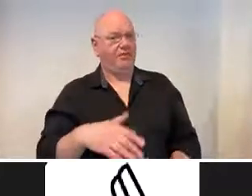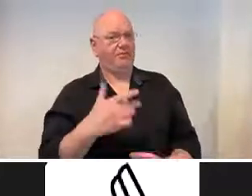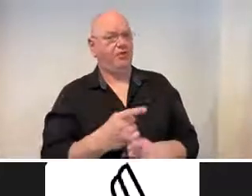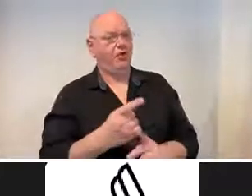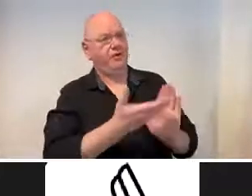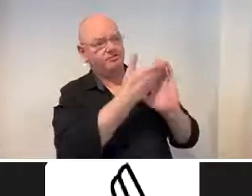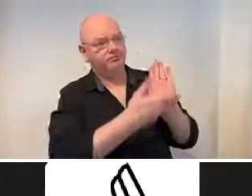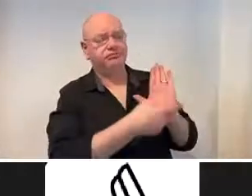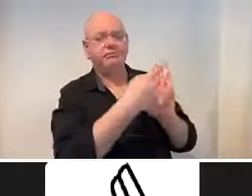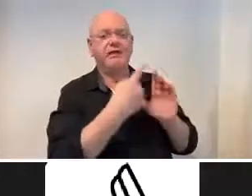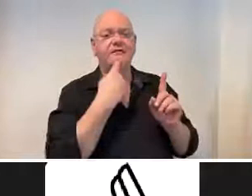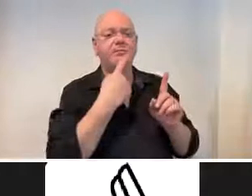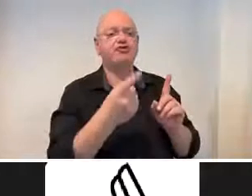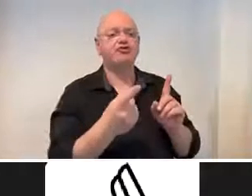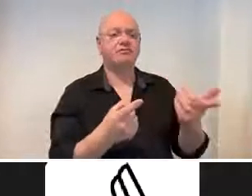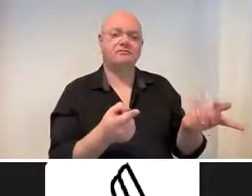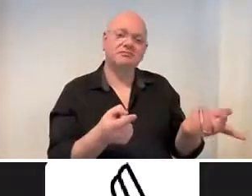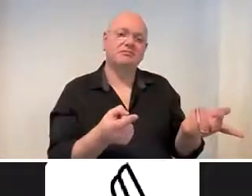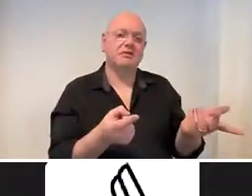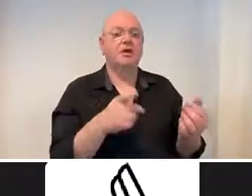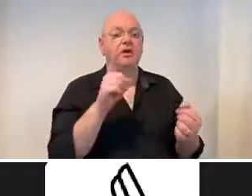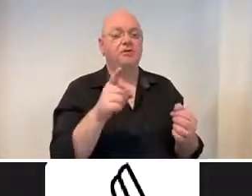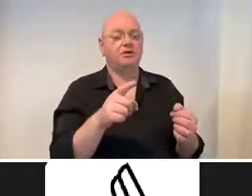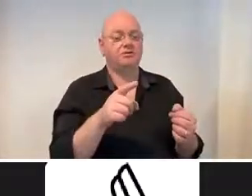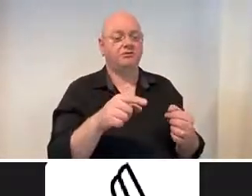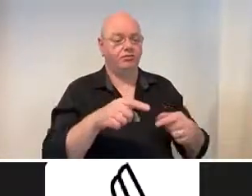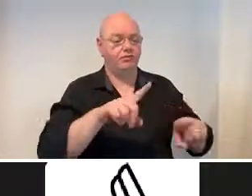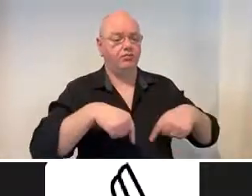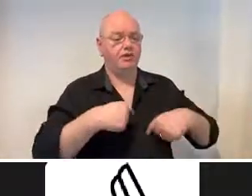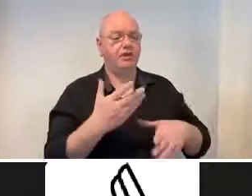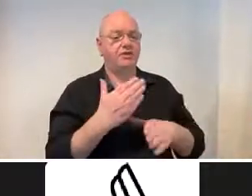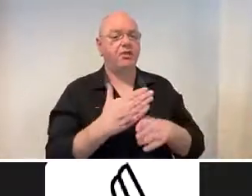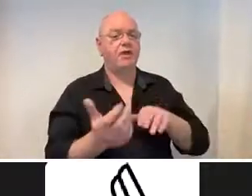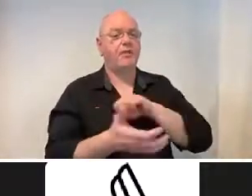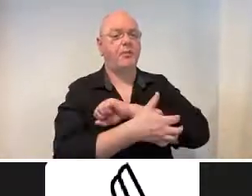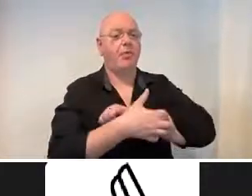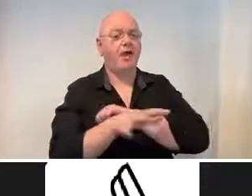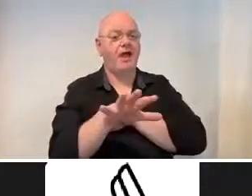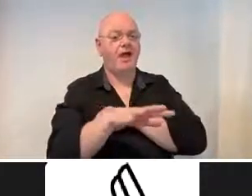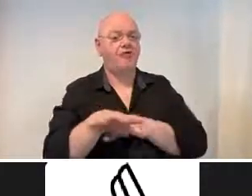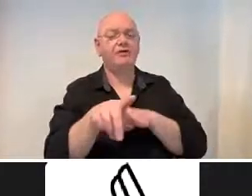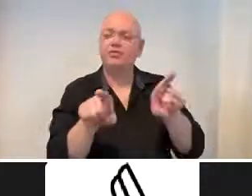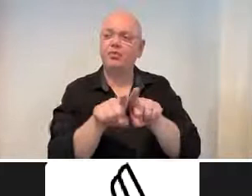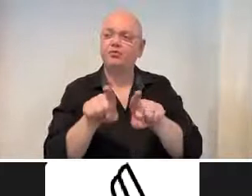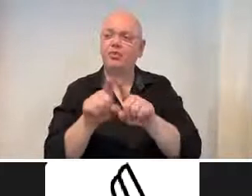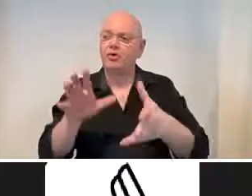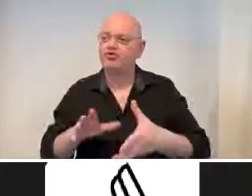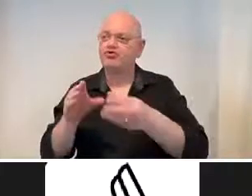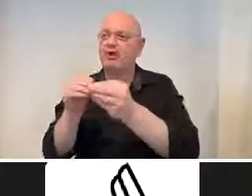walk to it. Again, it was born in a pandemic, you want to be pandemic proof. This creates new spaces of cultural and community engagement and regenerates the